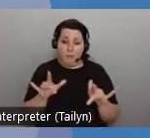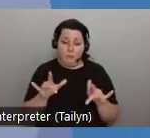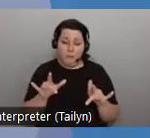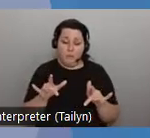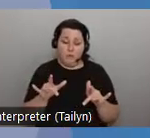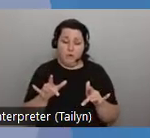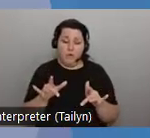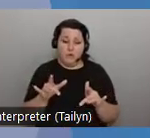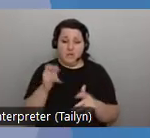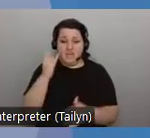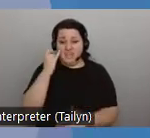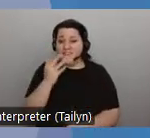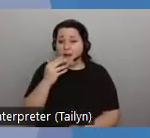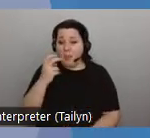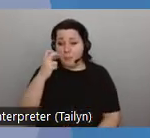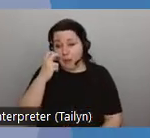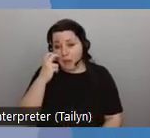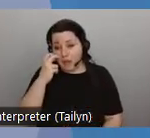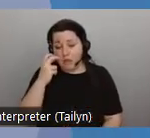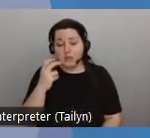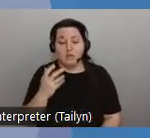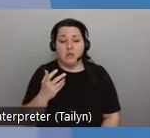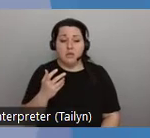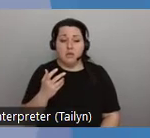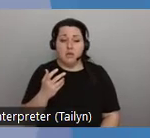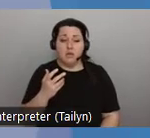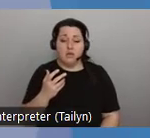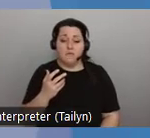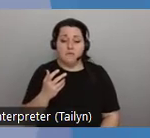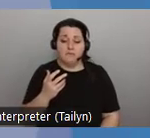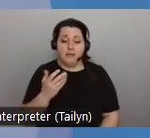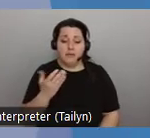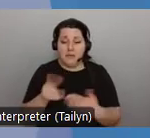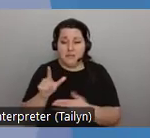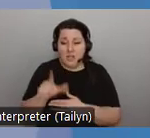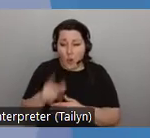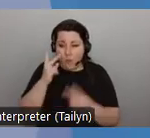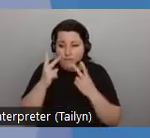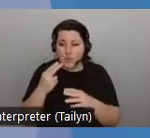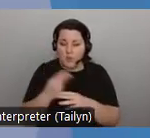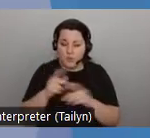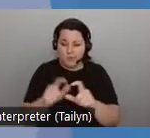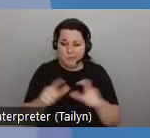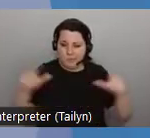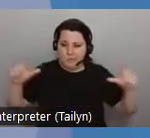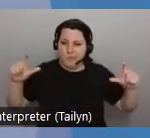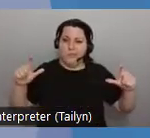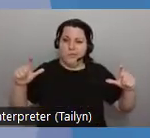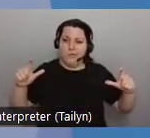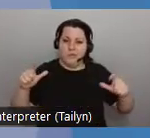on their computer set up, especially if they are colorblind, or